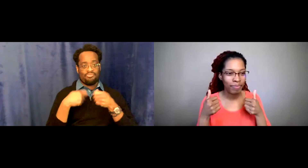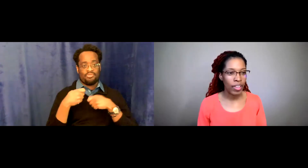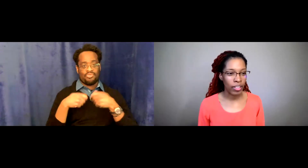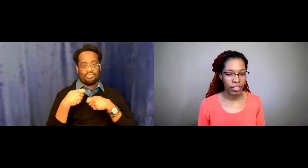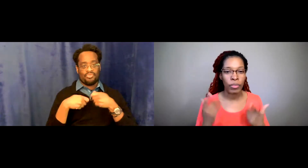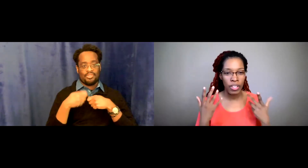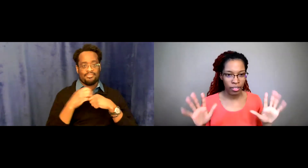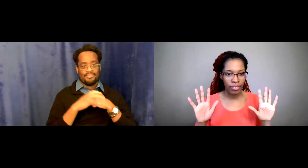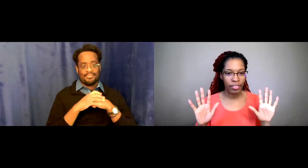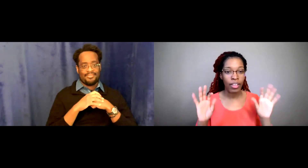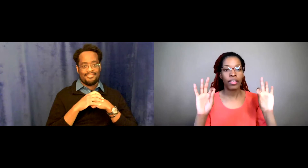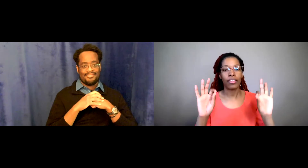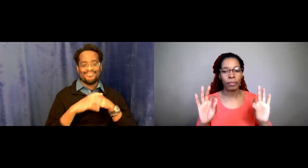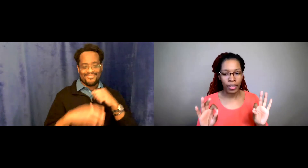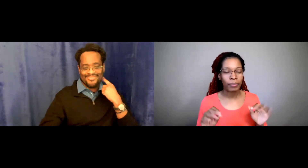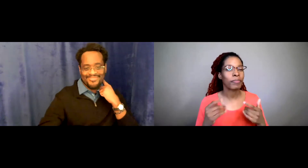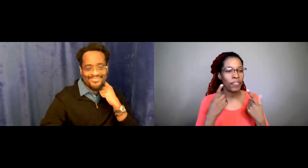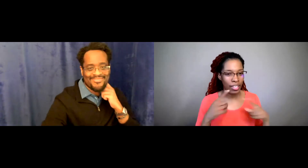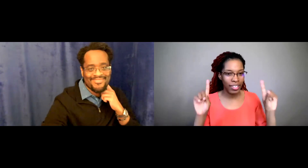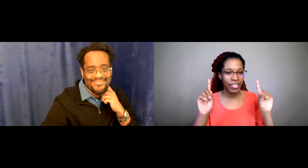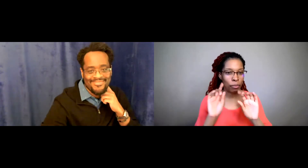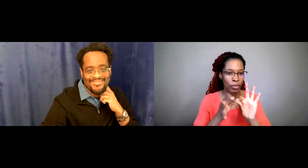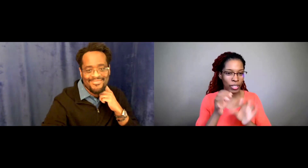all right so we done ah there we go we've done an interpreter switch